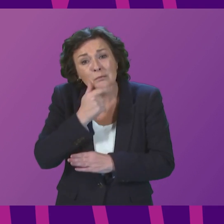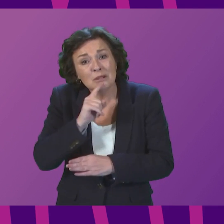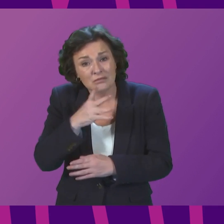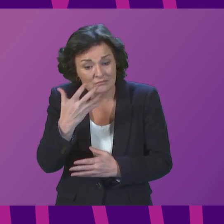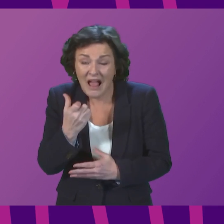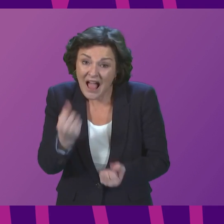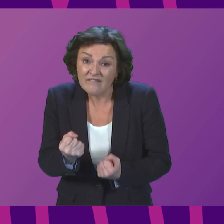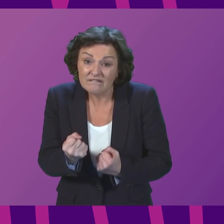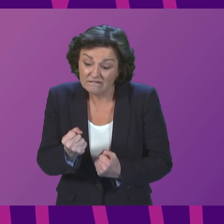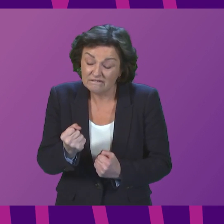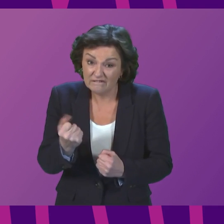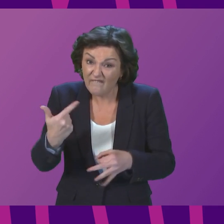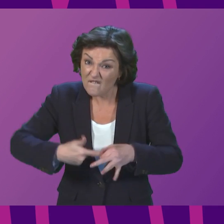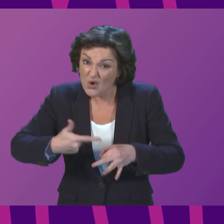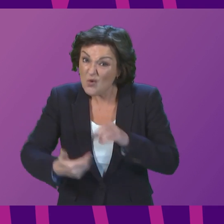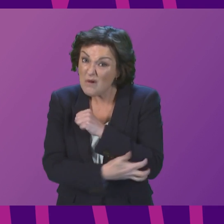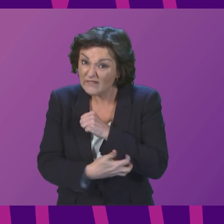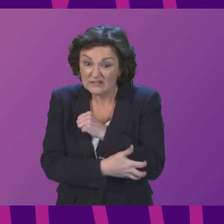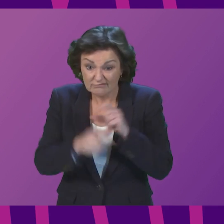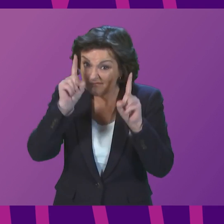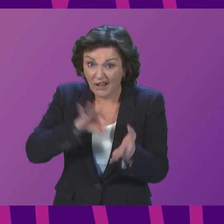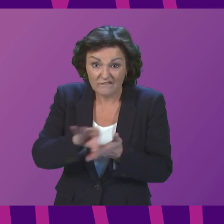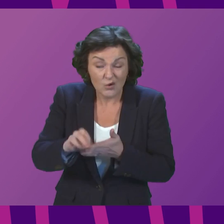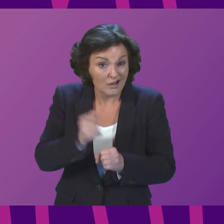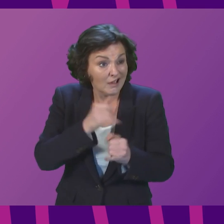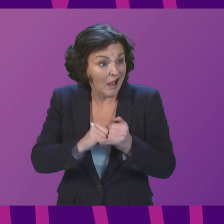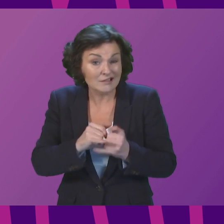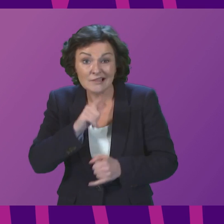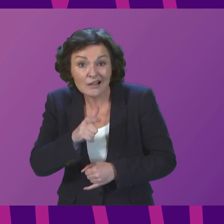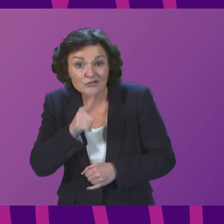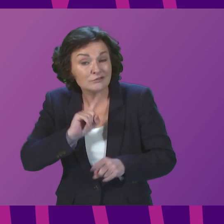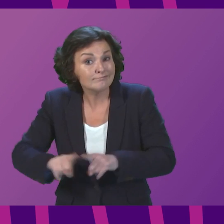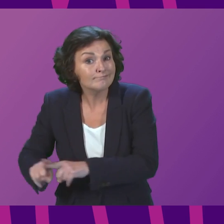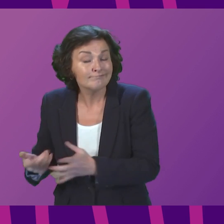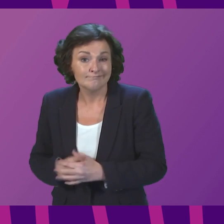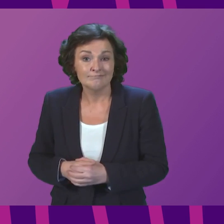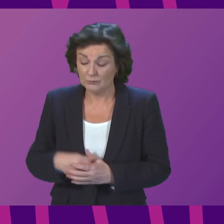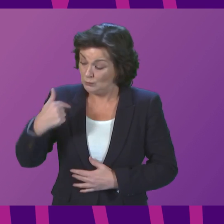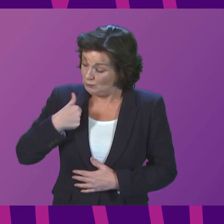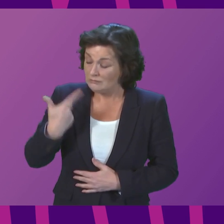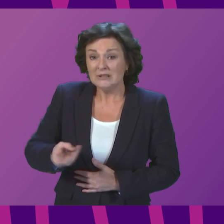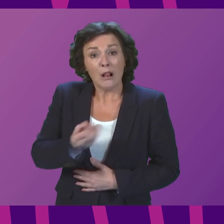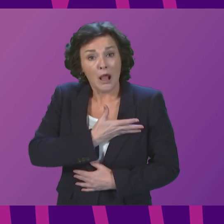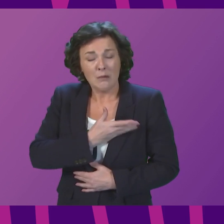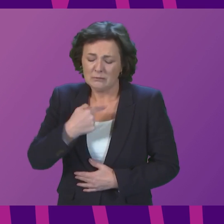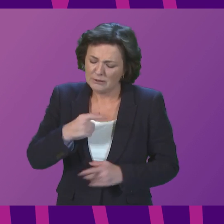Back in September, we warned that Scotland was facing a cost of living crisis, and we outlined proposals for an increase to the winter fuel payment.